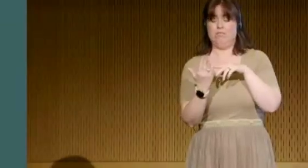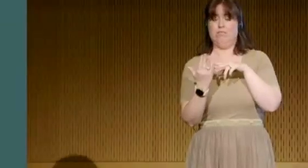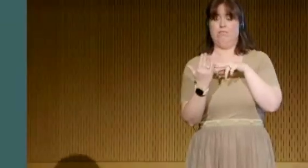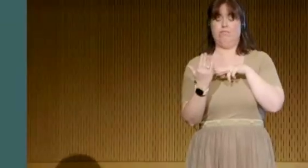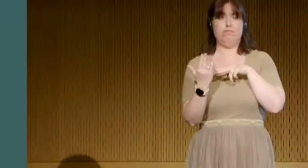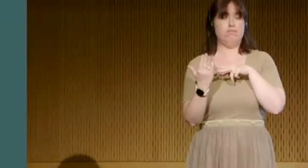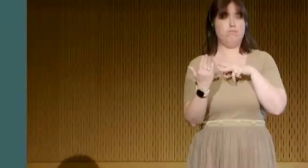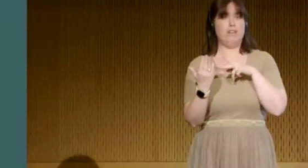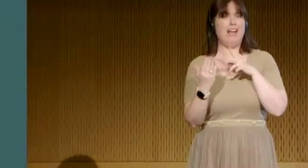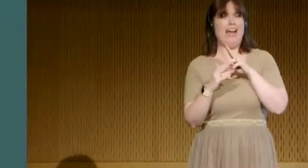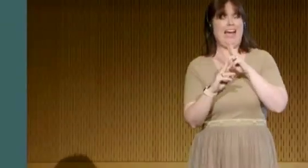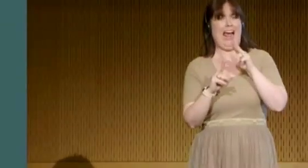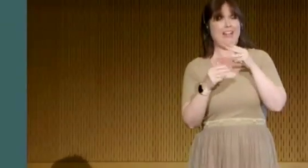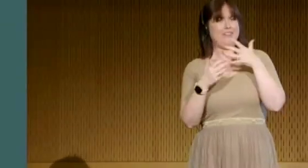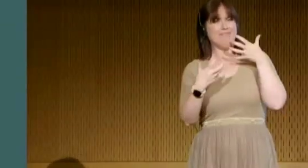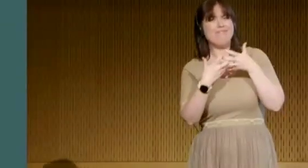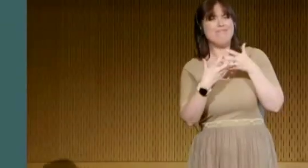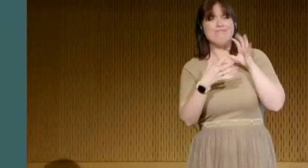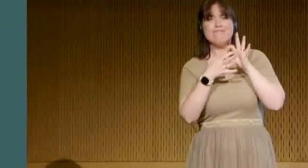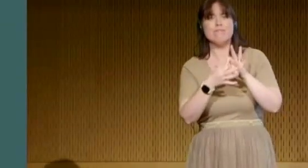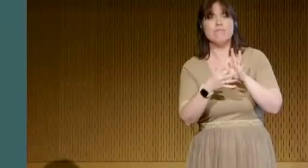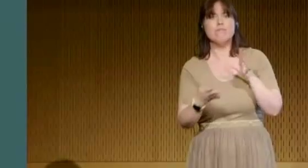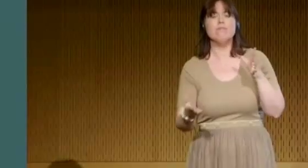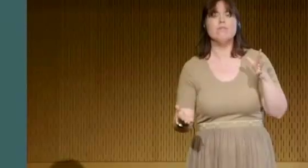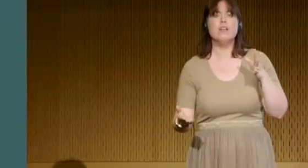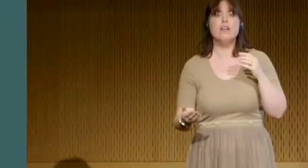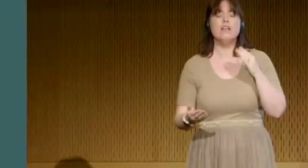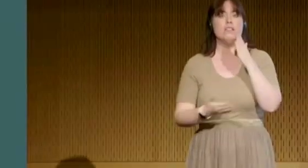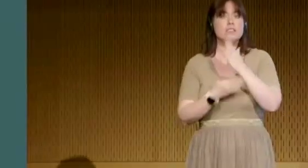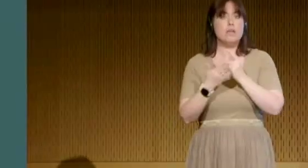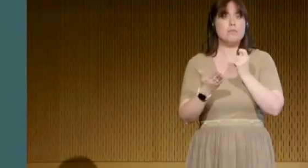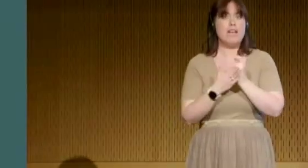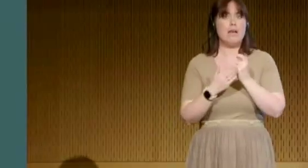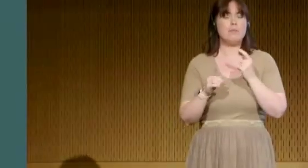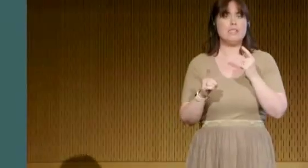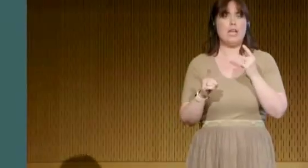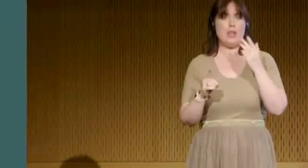student cohort. They don't know sometimes they might know the word Bank of Ireland,